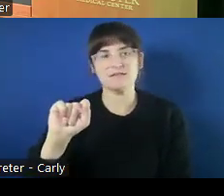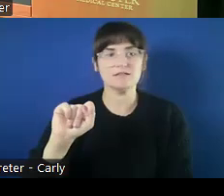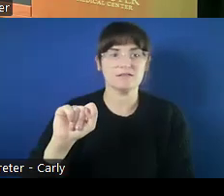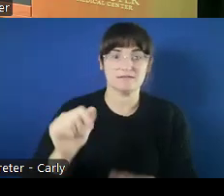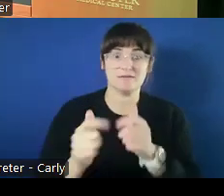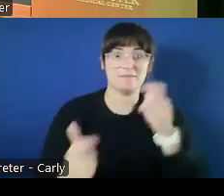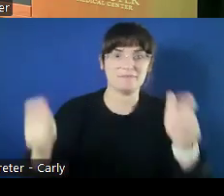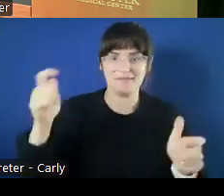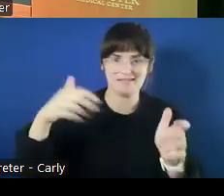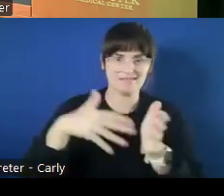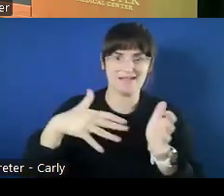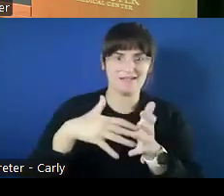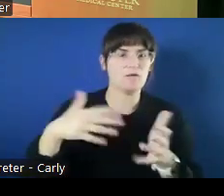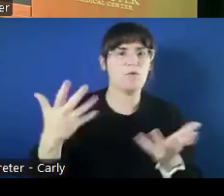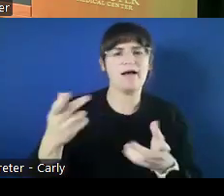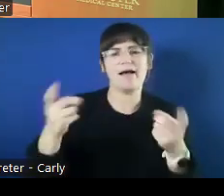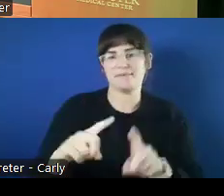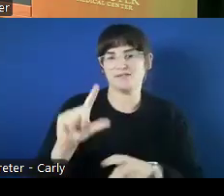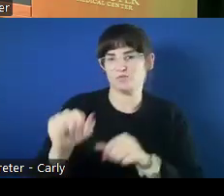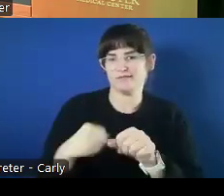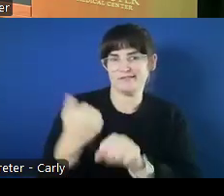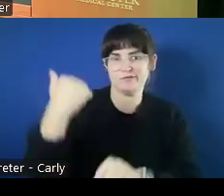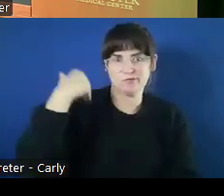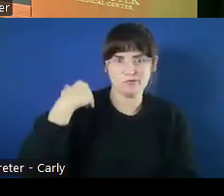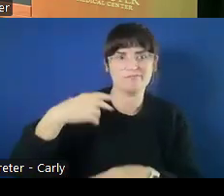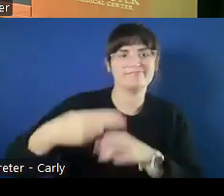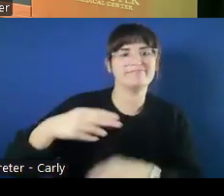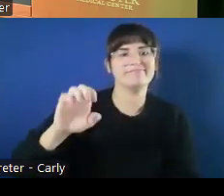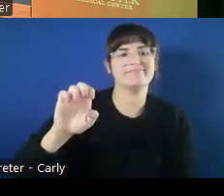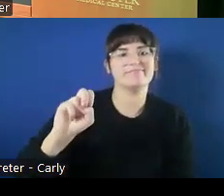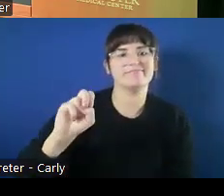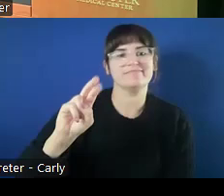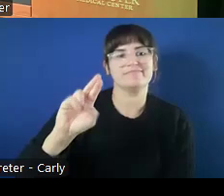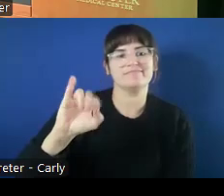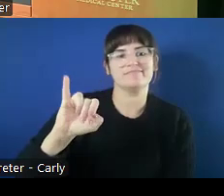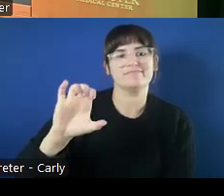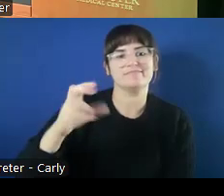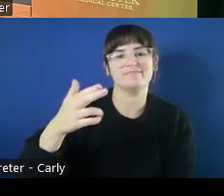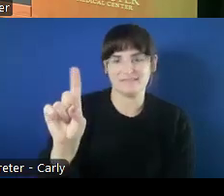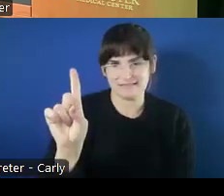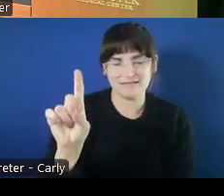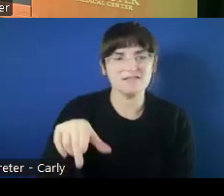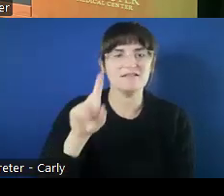out kind of over 20 years ago uh and this was a randomized controlled trial of CBT for patients